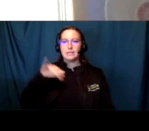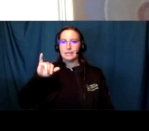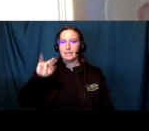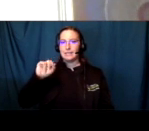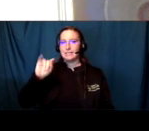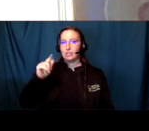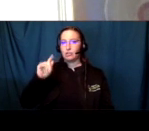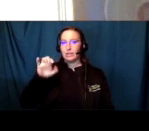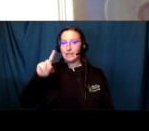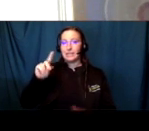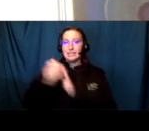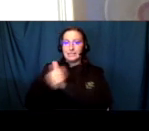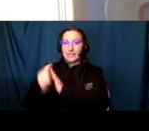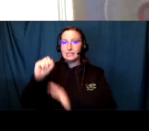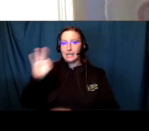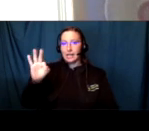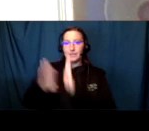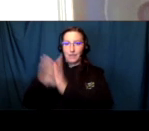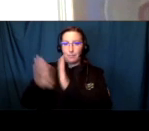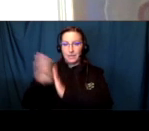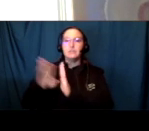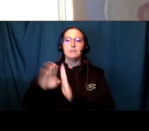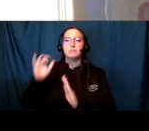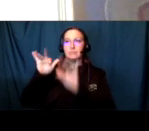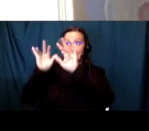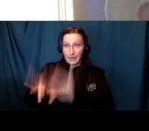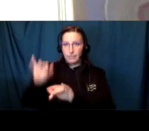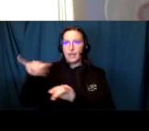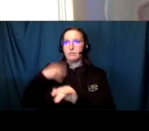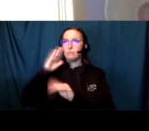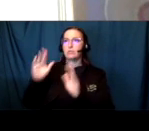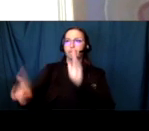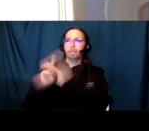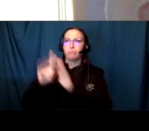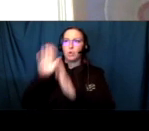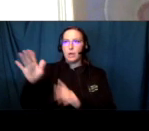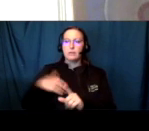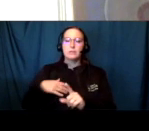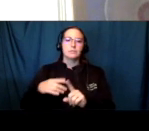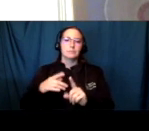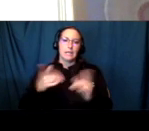up. So I can't show that to you right now because I don't know... I don't know how to do that while I'm sharing the screen. But